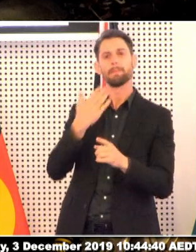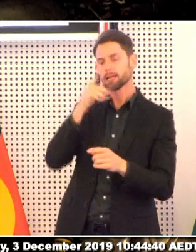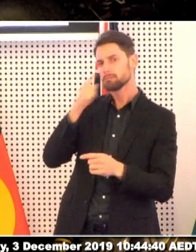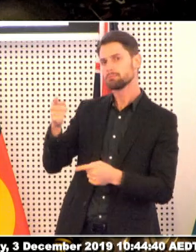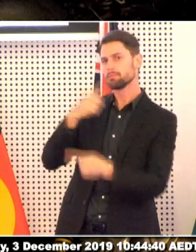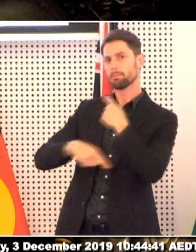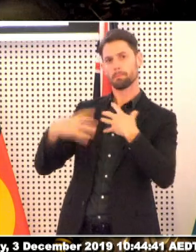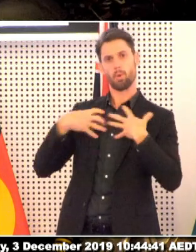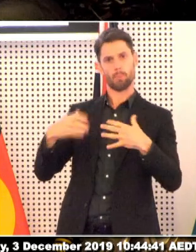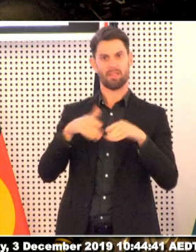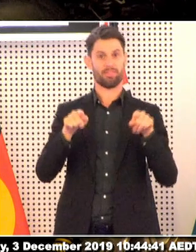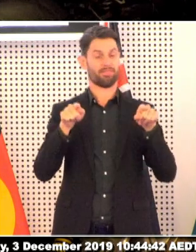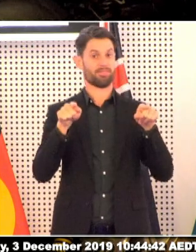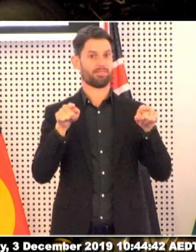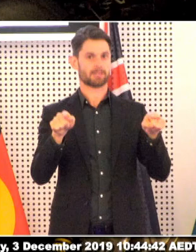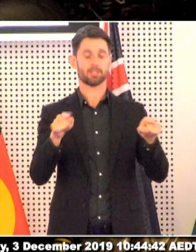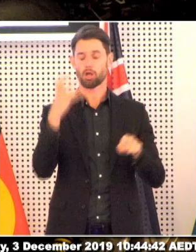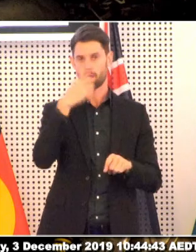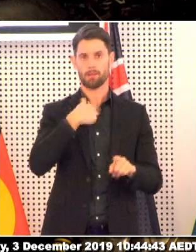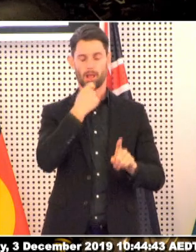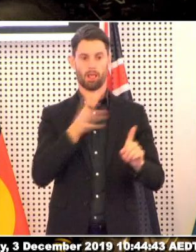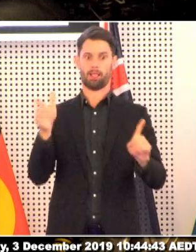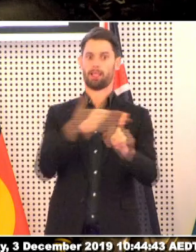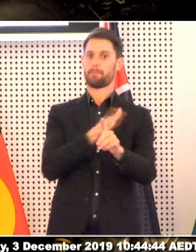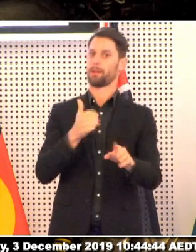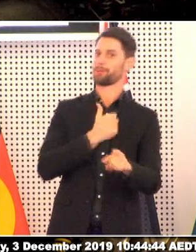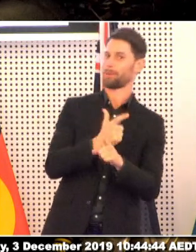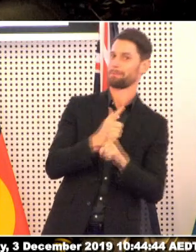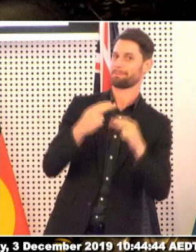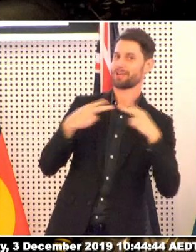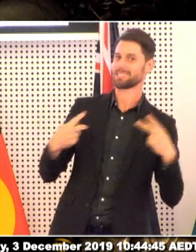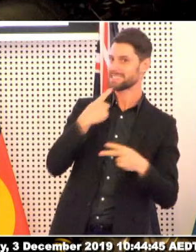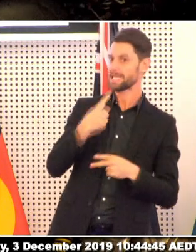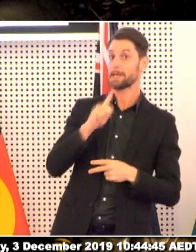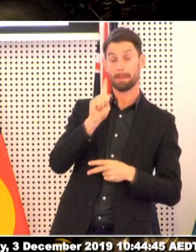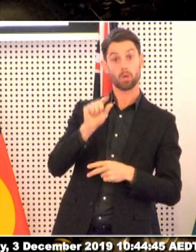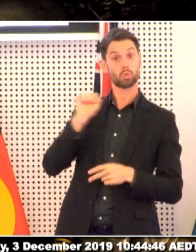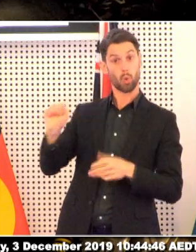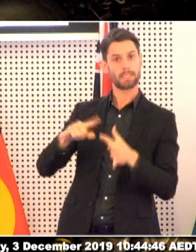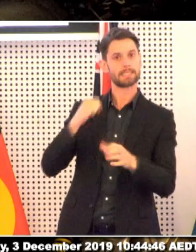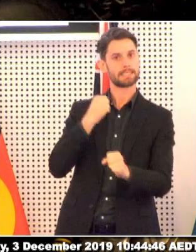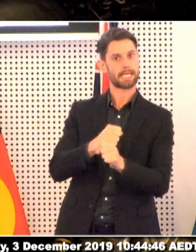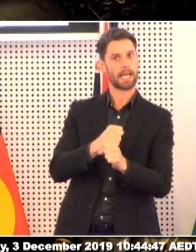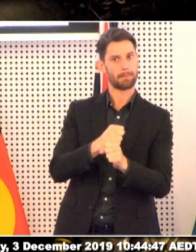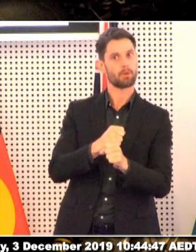So, sorry, it’s a little bit of longwinded way but the example I think you gave was an example from a different Royal Commission.